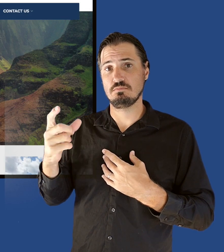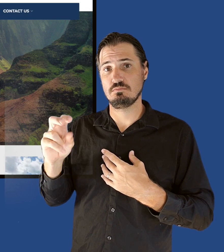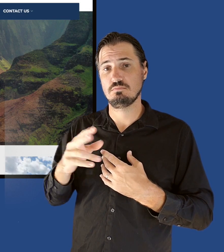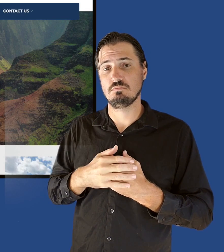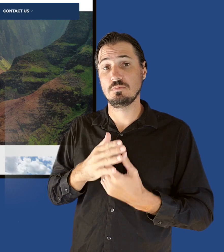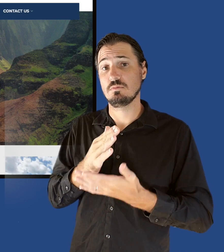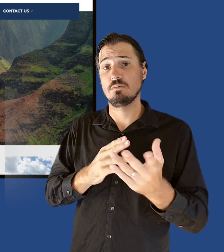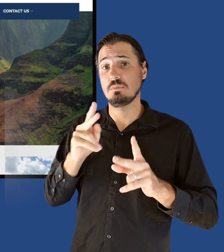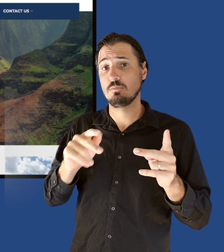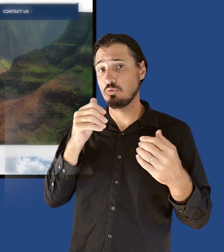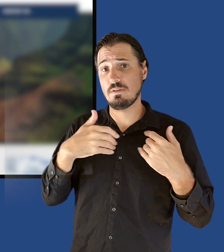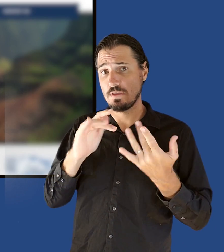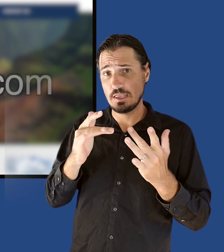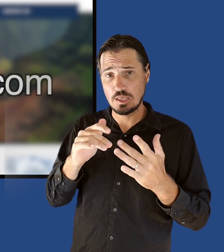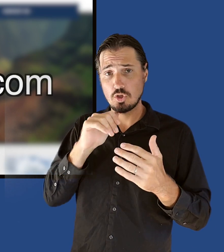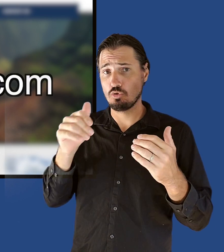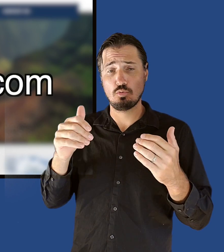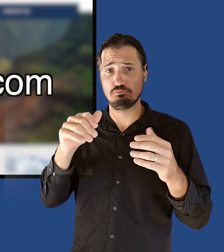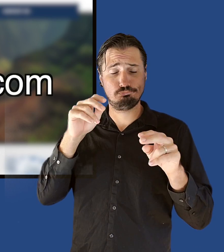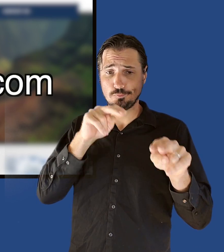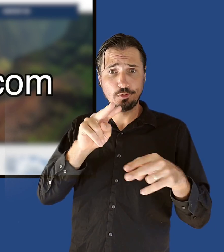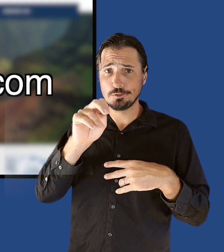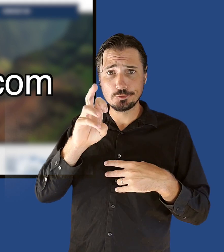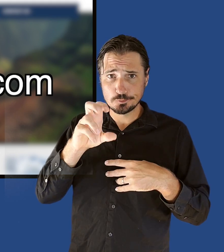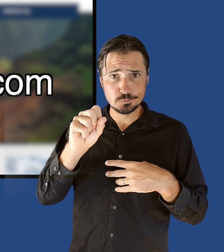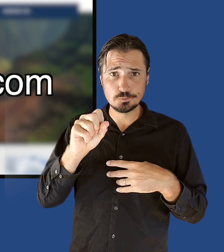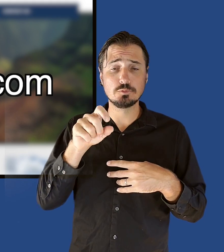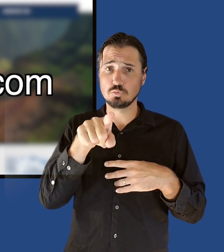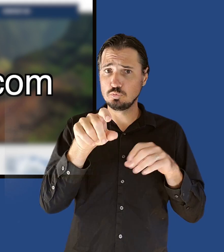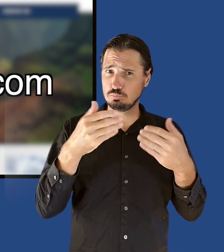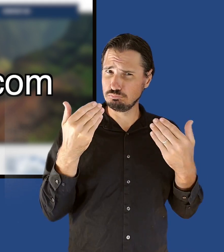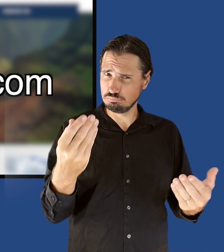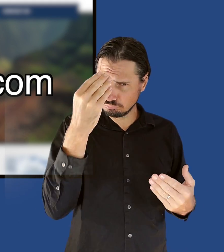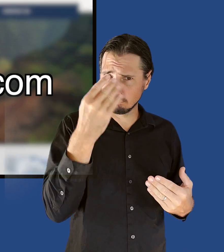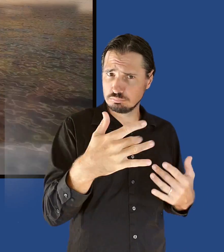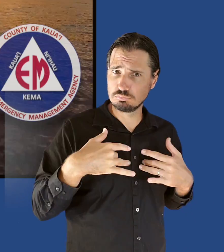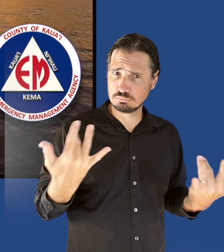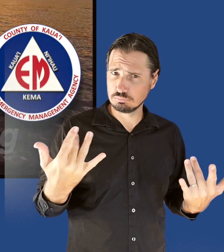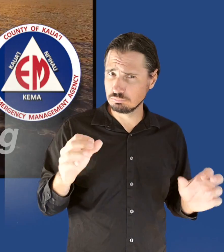Not everyone has internet access or follows the news, so please help to keep your loved ones informed.